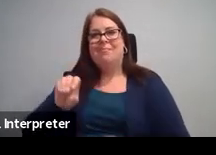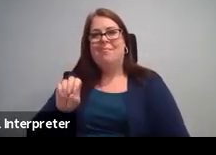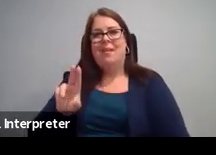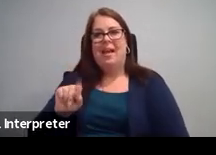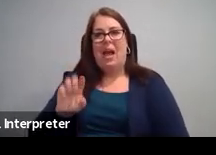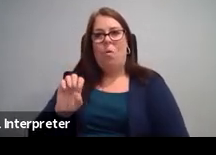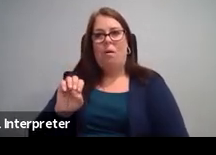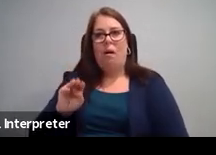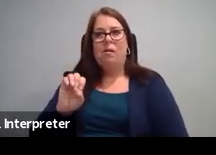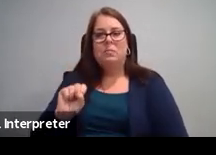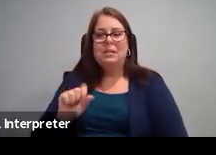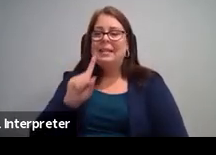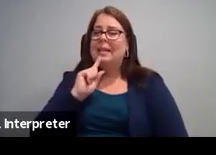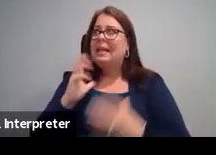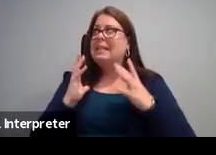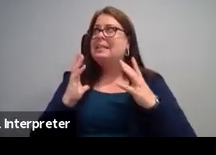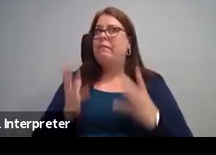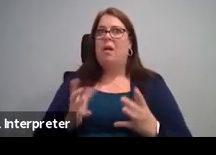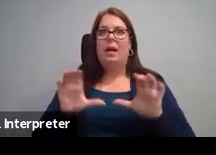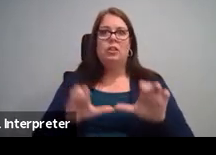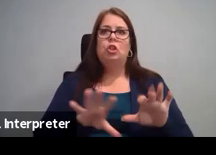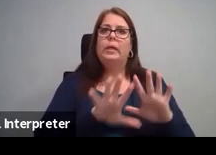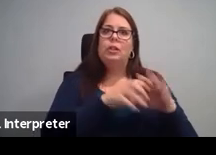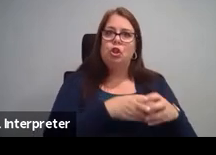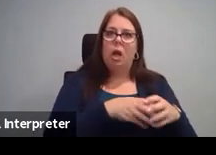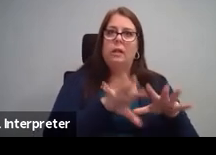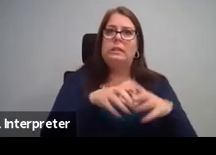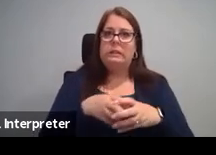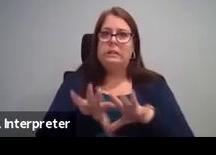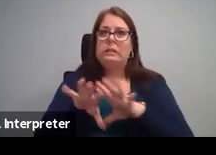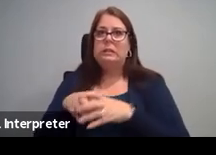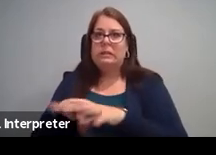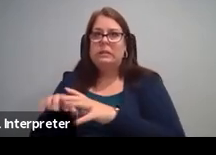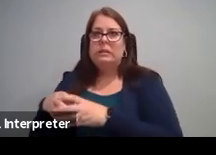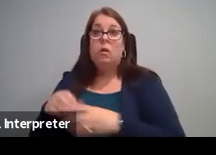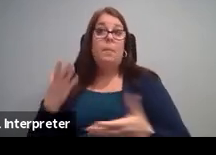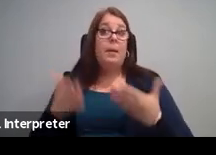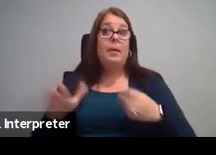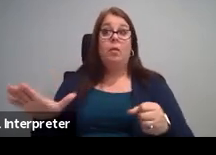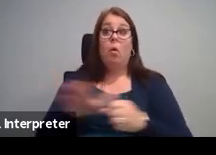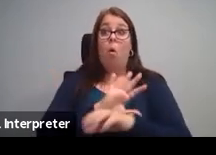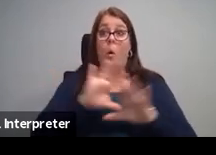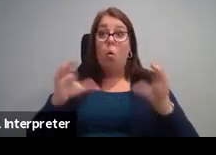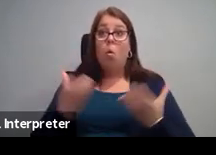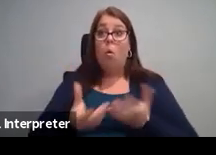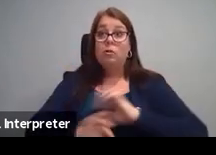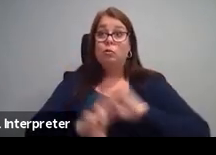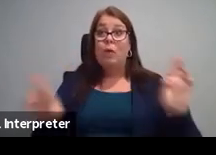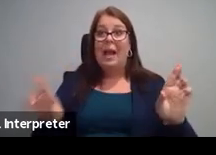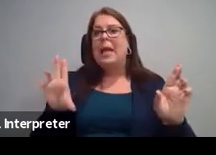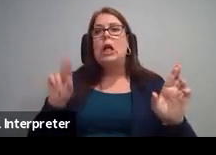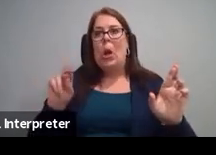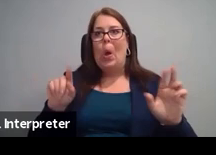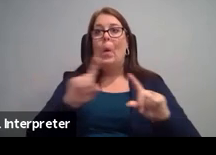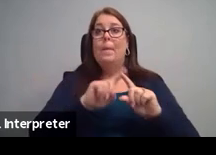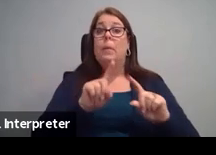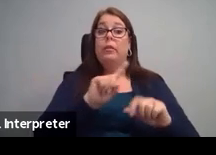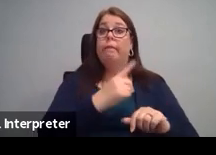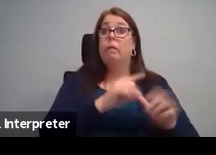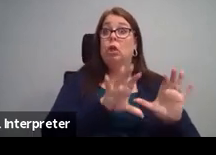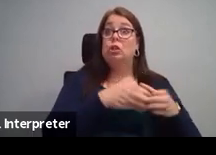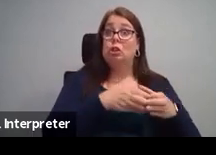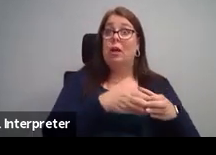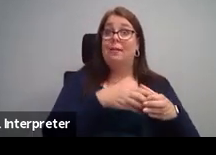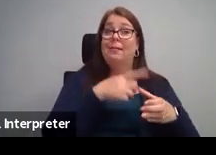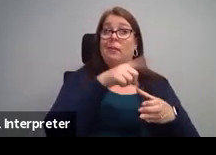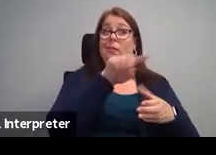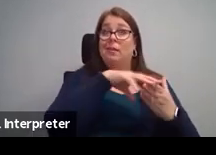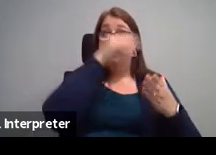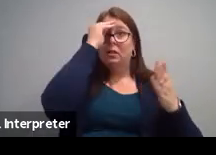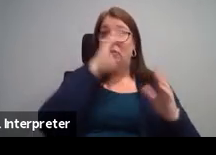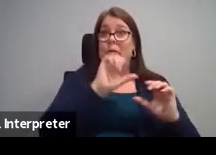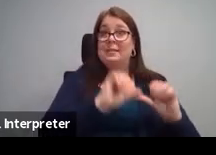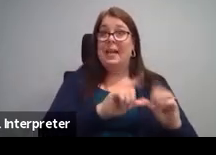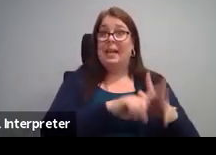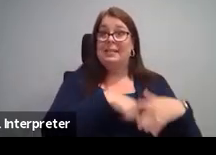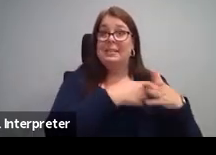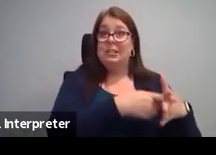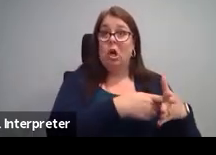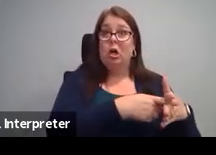Cathy Reznicek: A few of our courses, we're doing in chunks so the whole course might not be ready right now. But enough of the courses. Ready to get started and then we continue down the road to development.